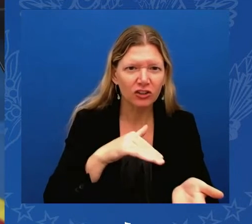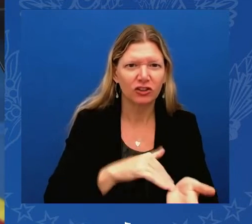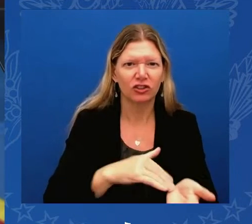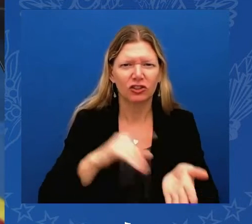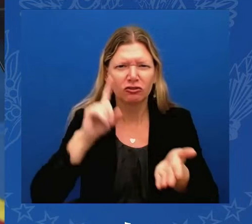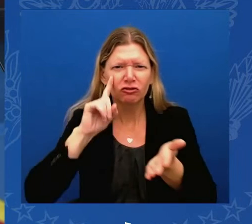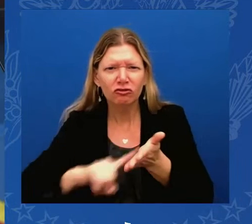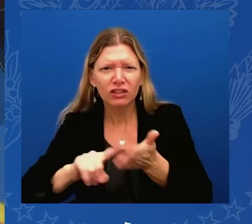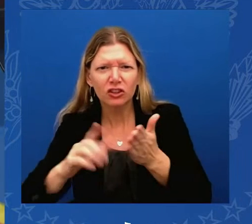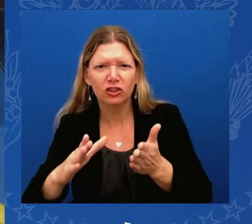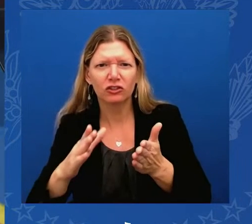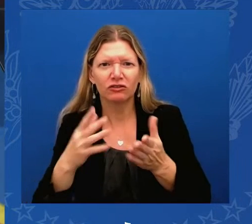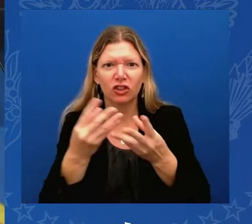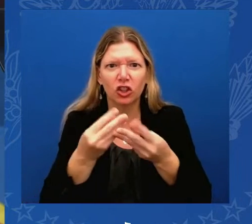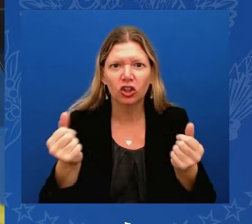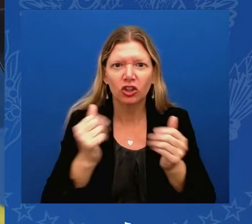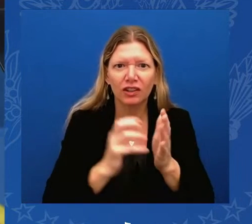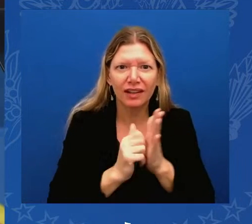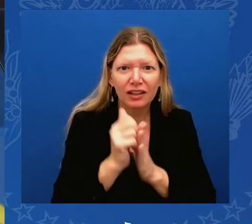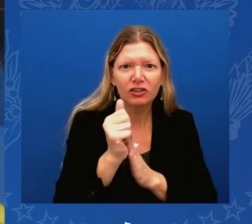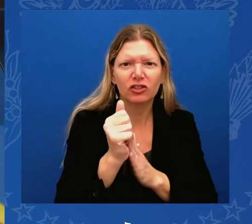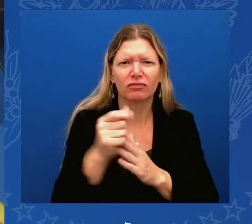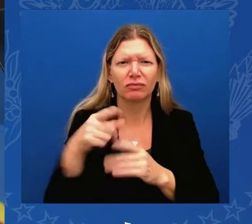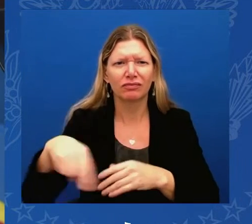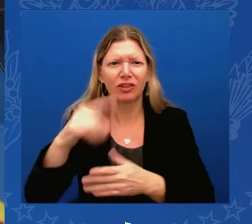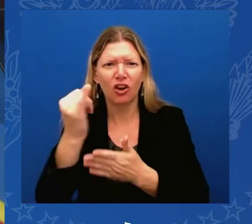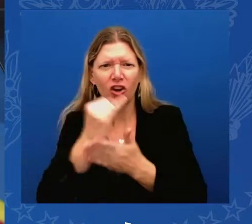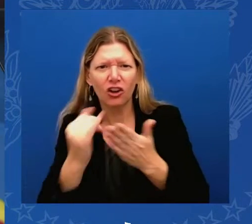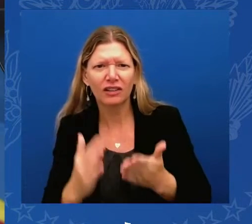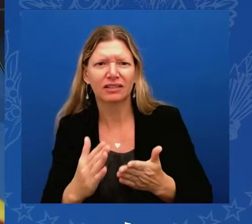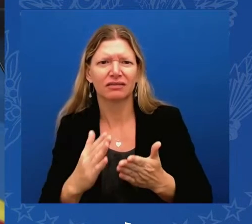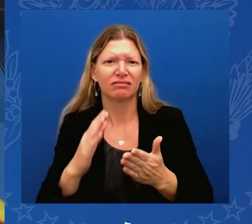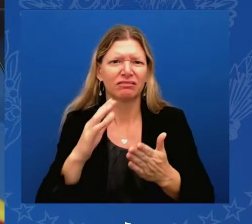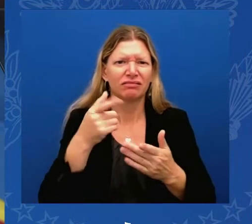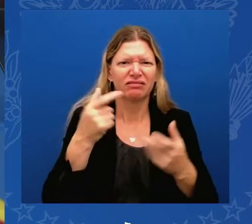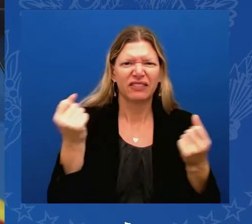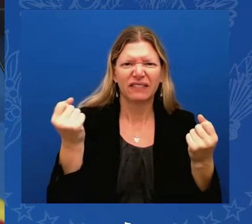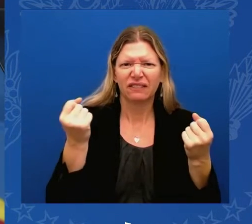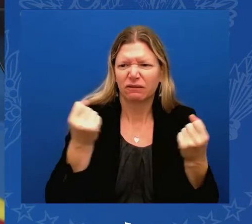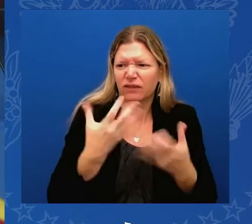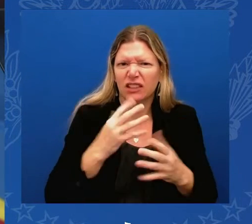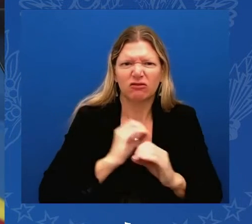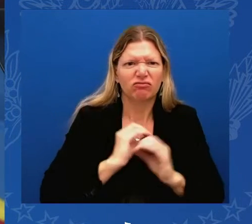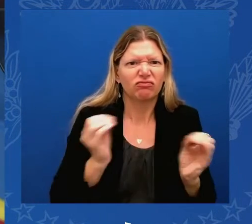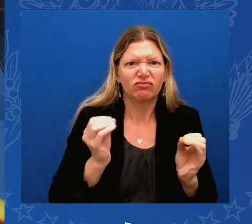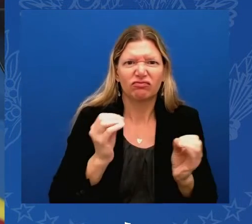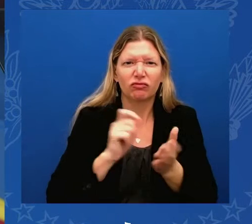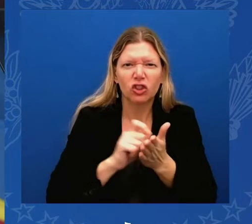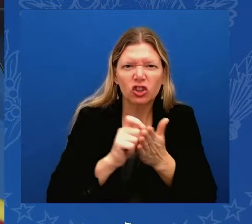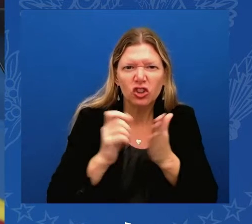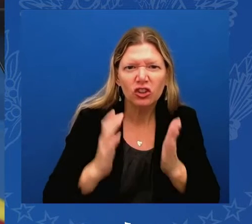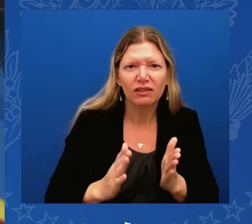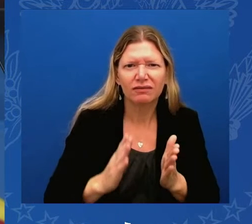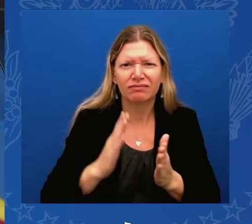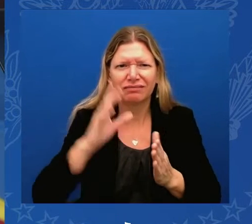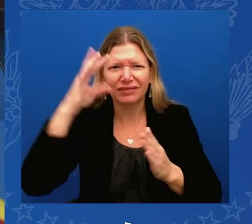who might even join another Morehouse man in the United States Senate. You can clap for him. He's a good man.